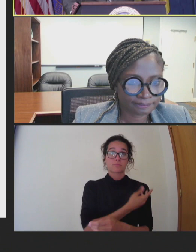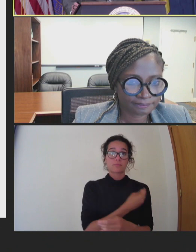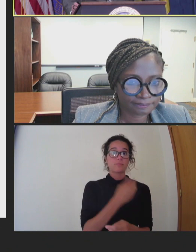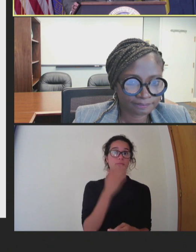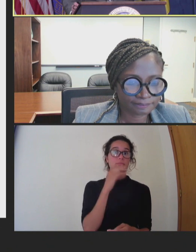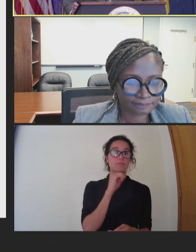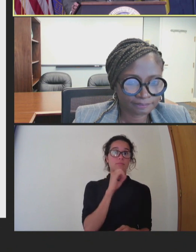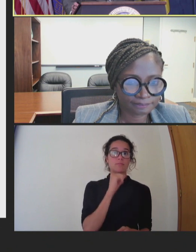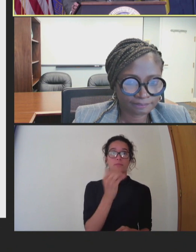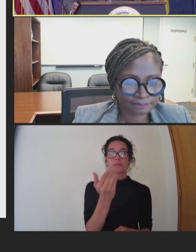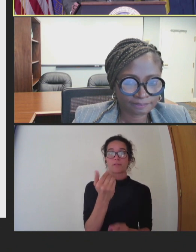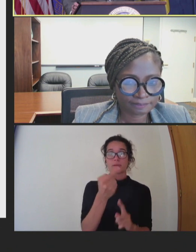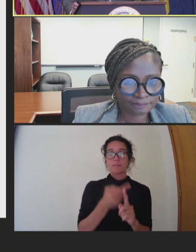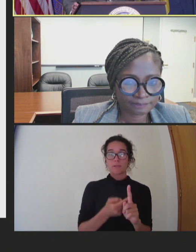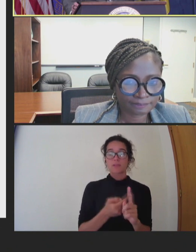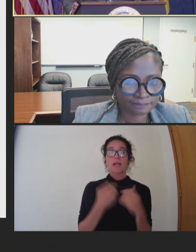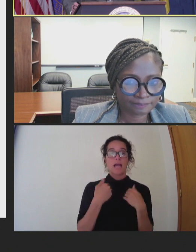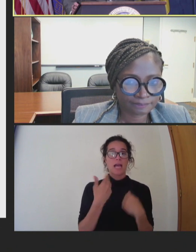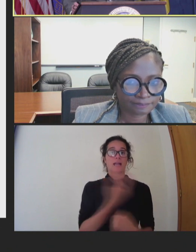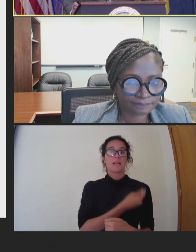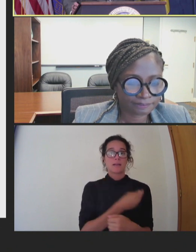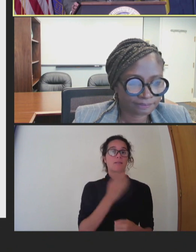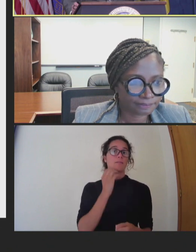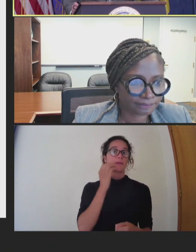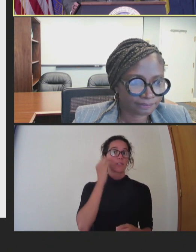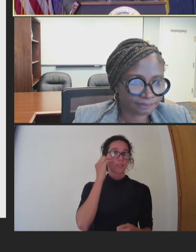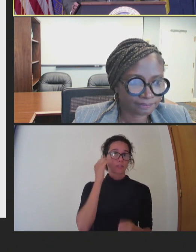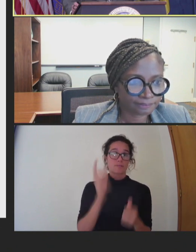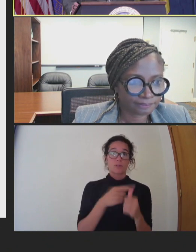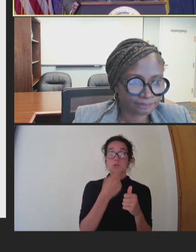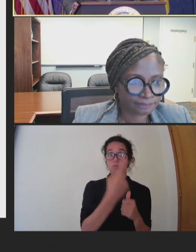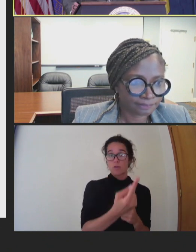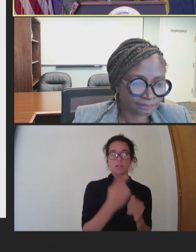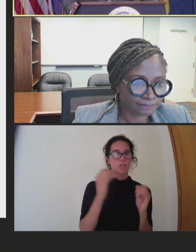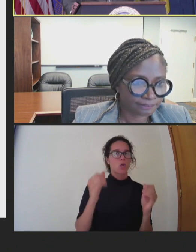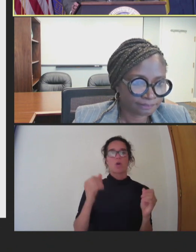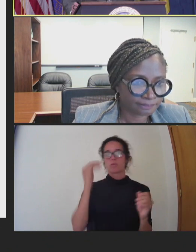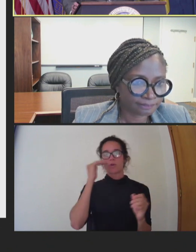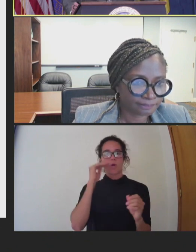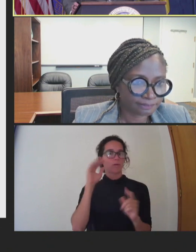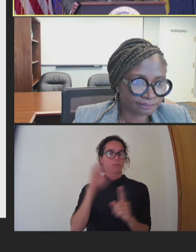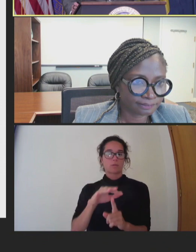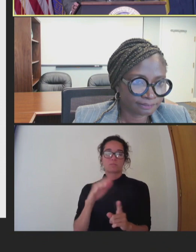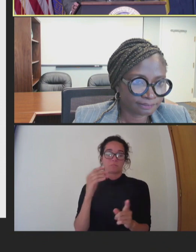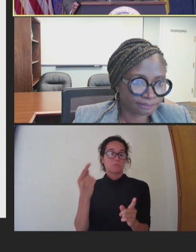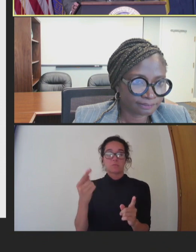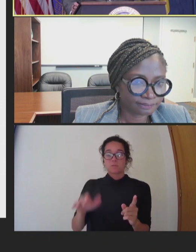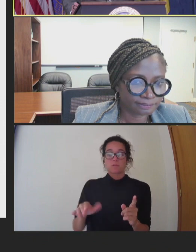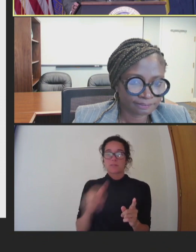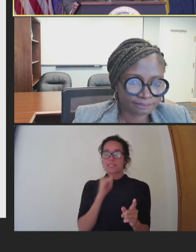and he had no known exposures. This was not a child that was in one of the migrant shelters.